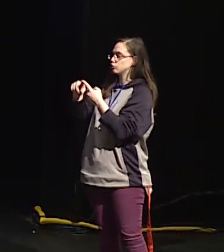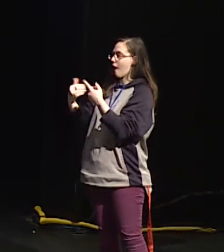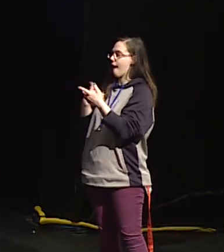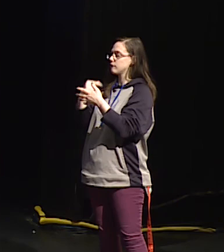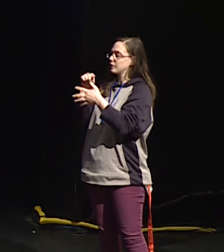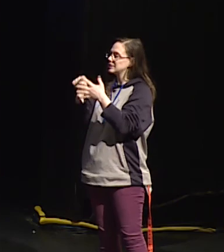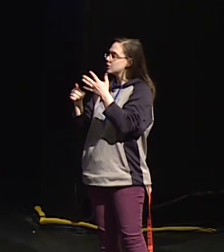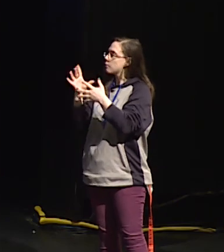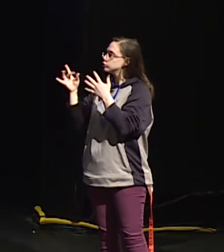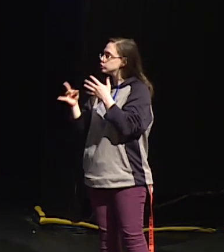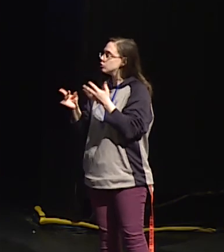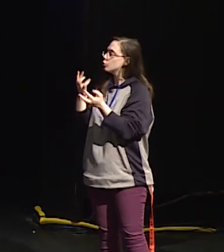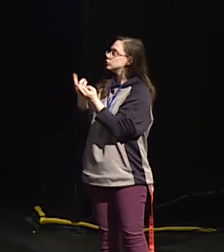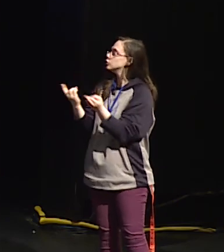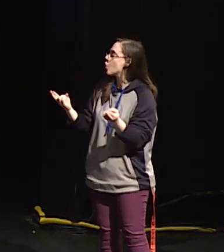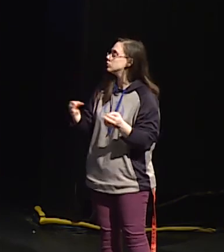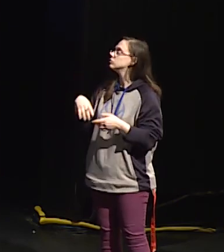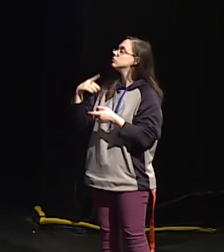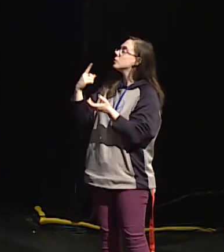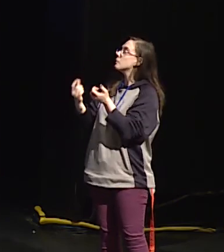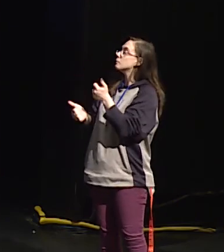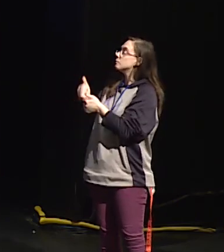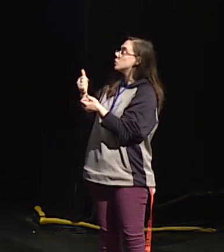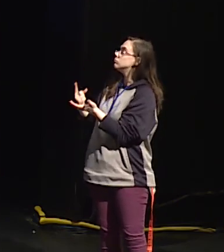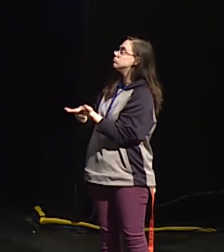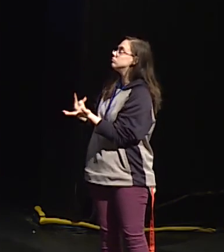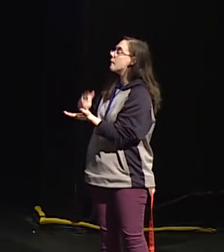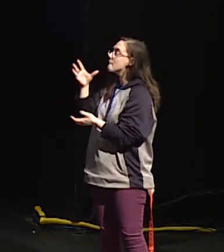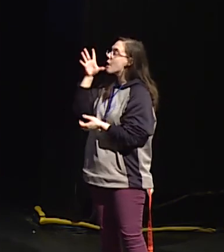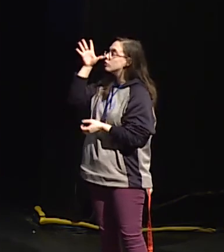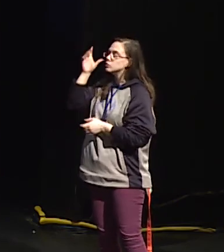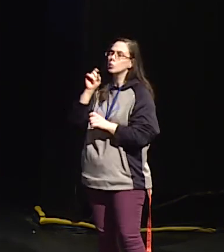and how they should be supported or, in fact, not supported...